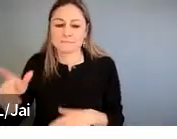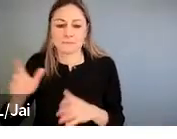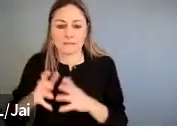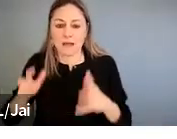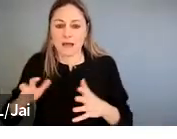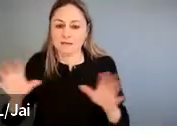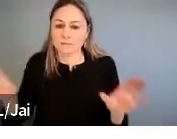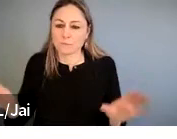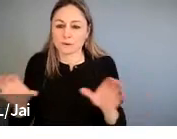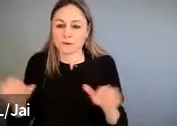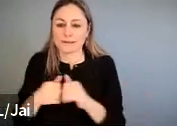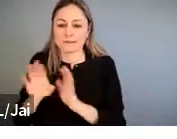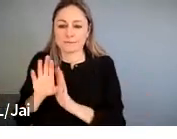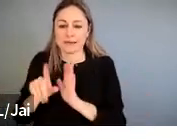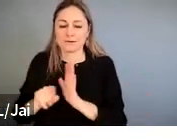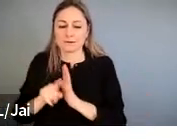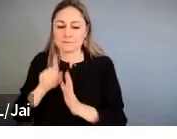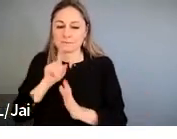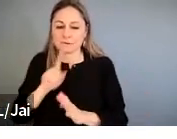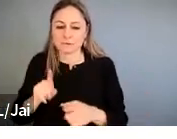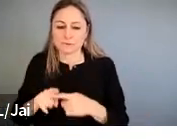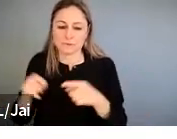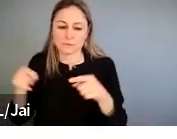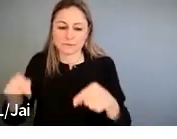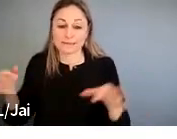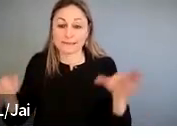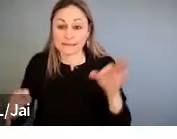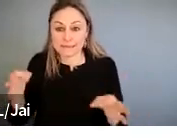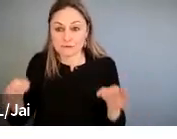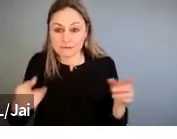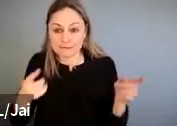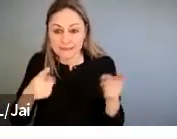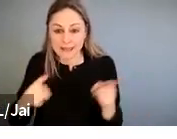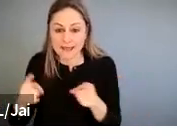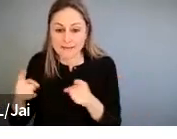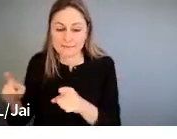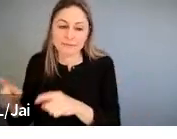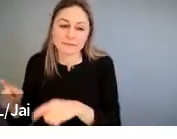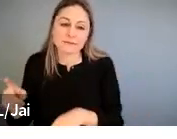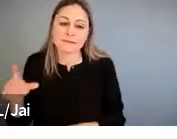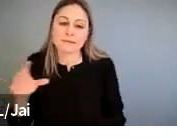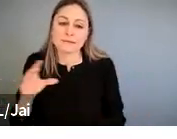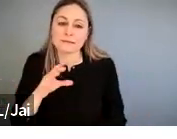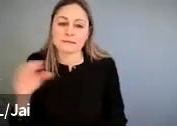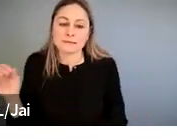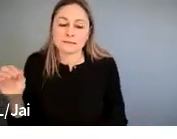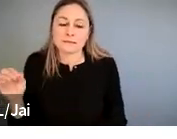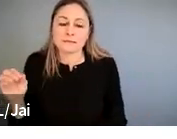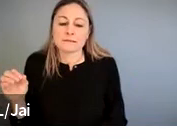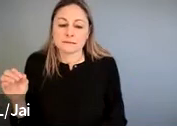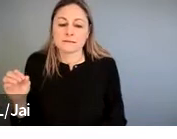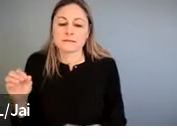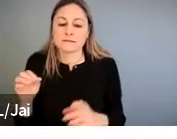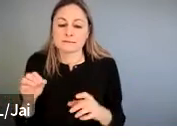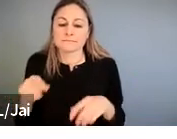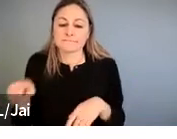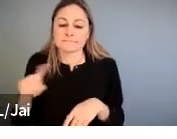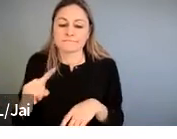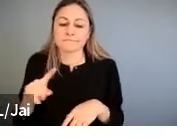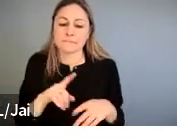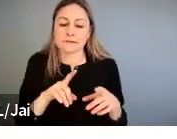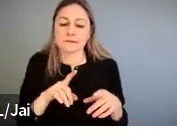to make sure the hearings took place and also the department working along with our partners.